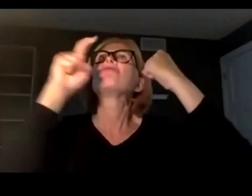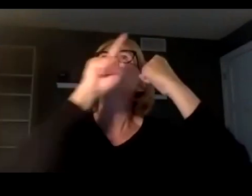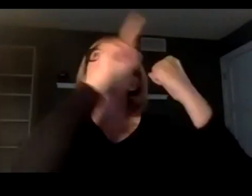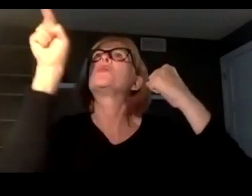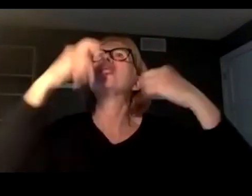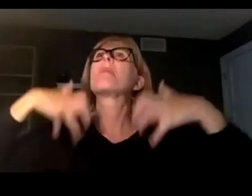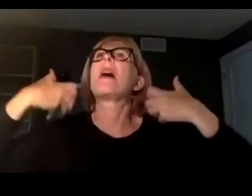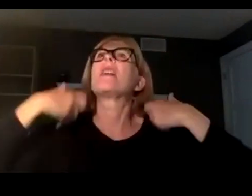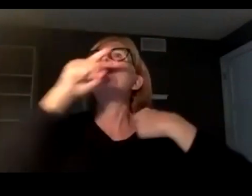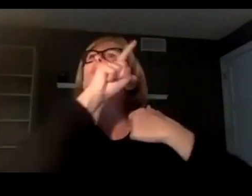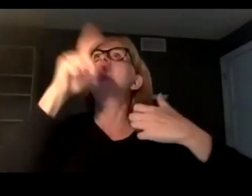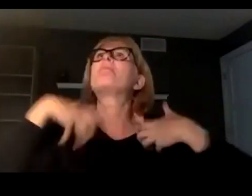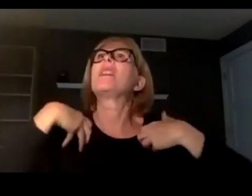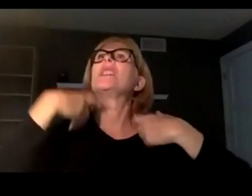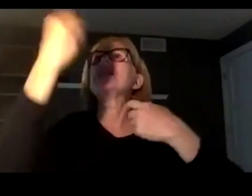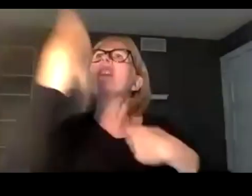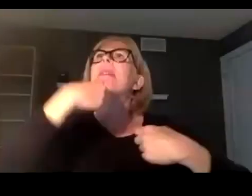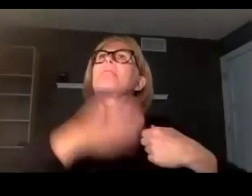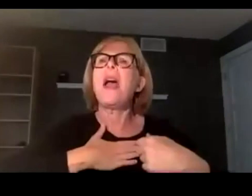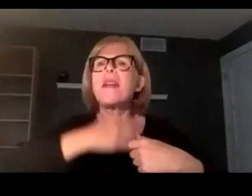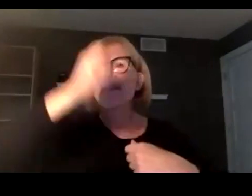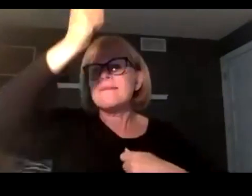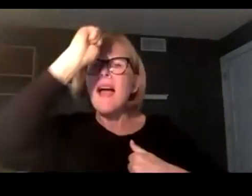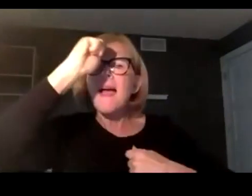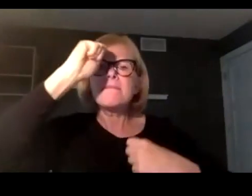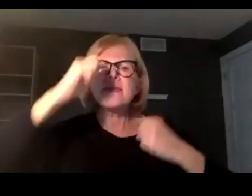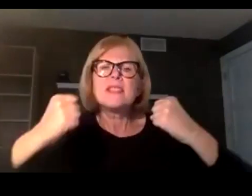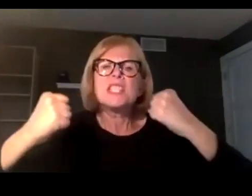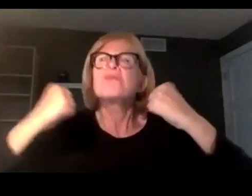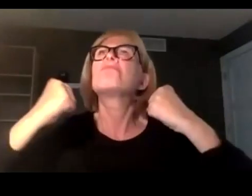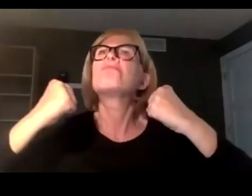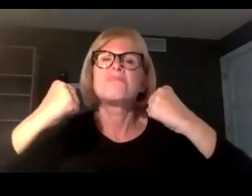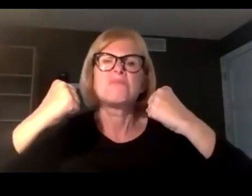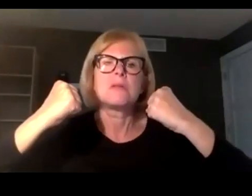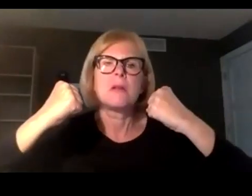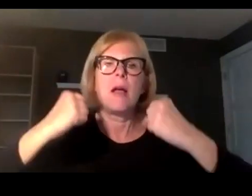"You monkeys, you! You give me back my caps!"